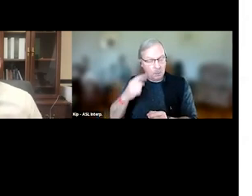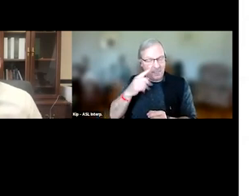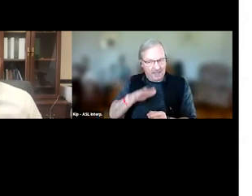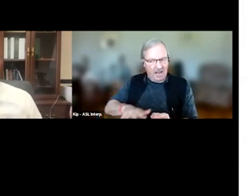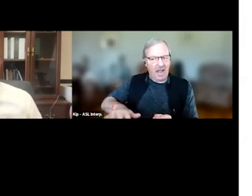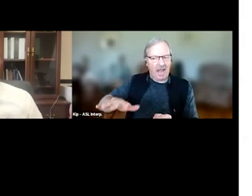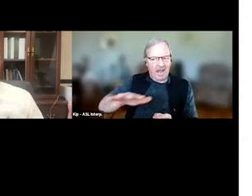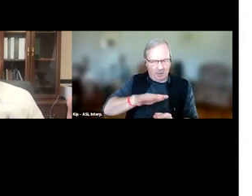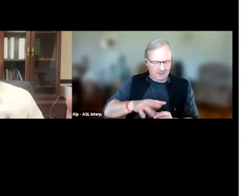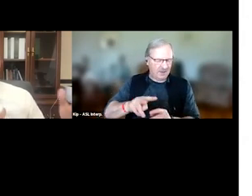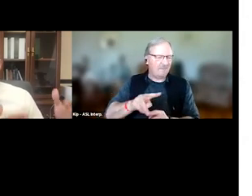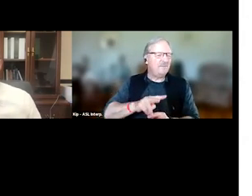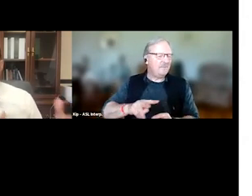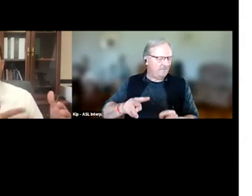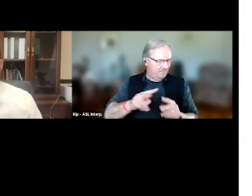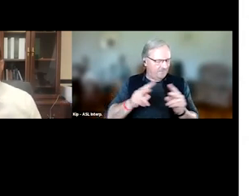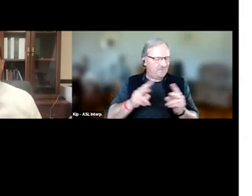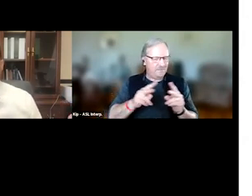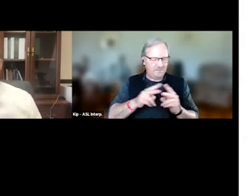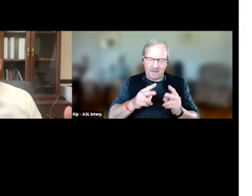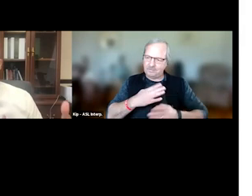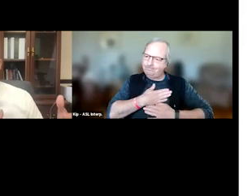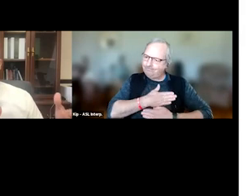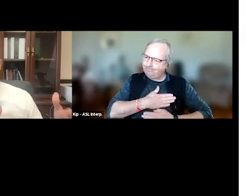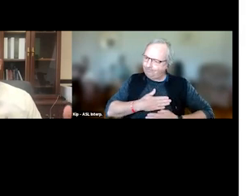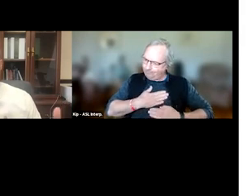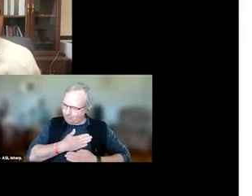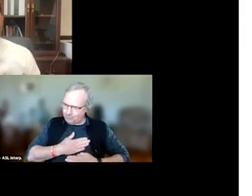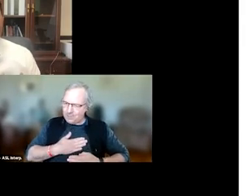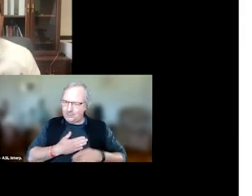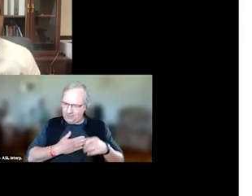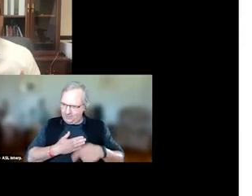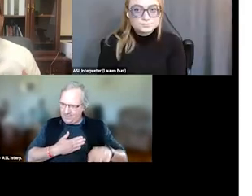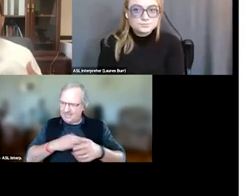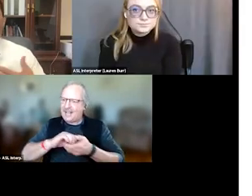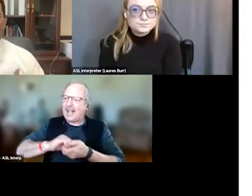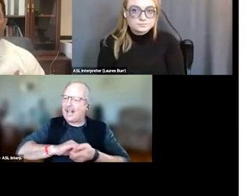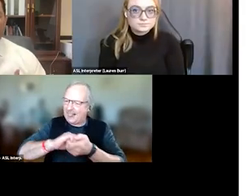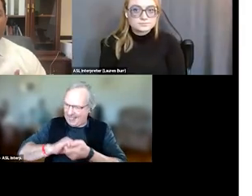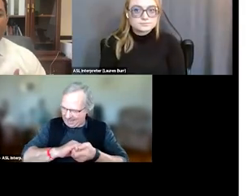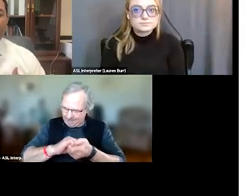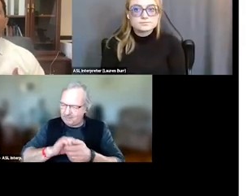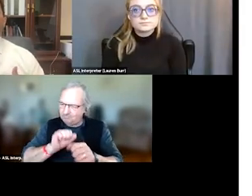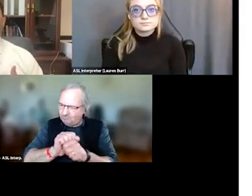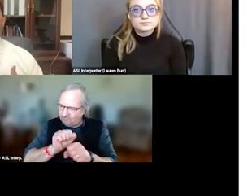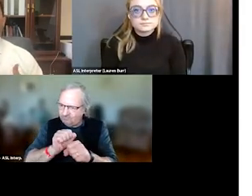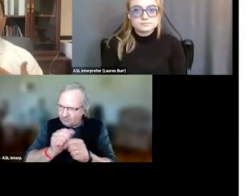very appreciative of these collaborative efforts. We wanna stand and be available